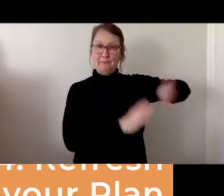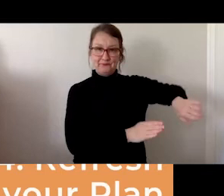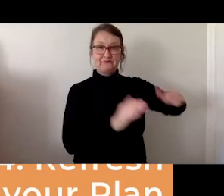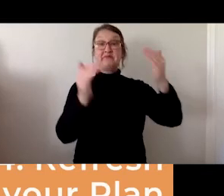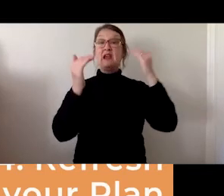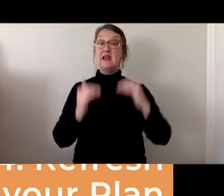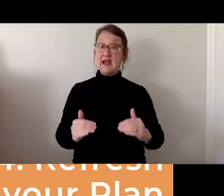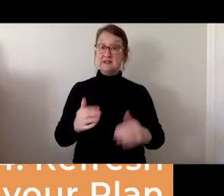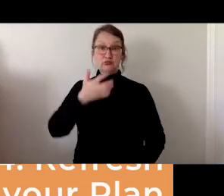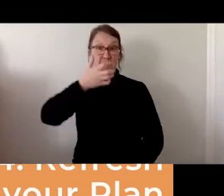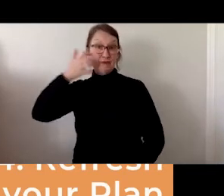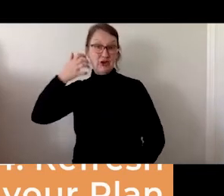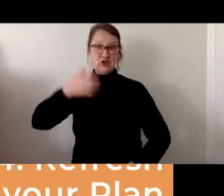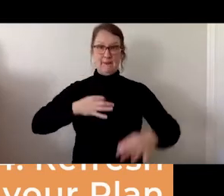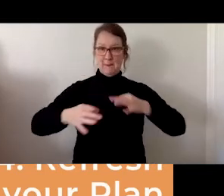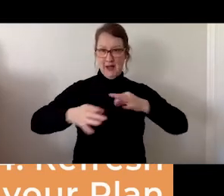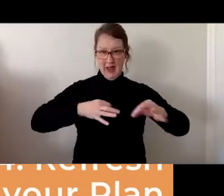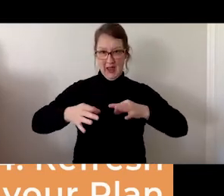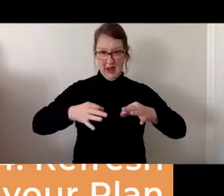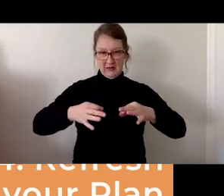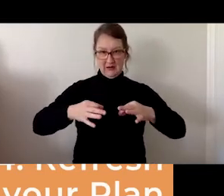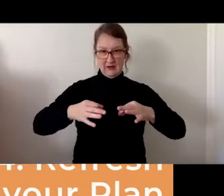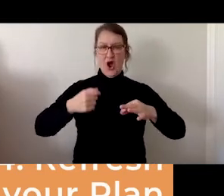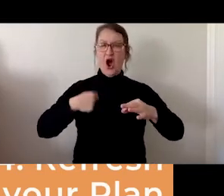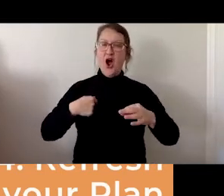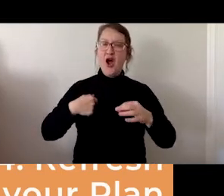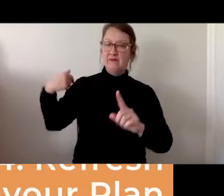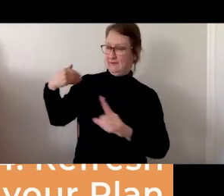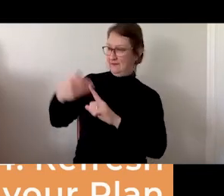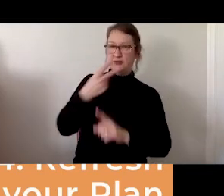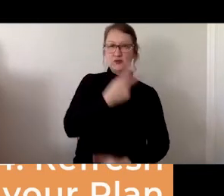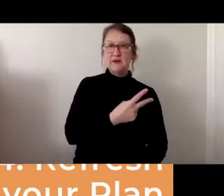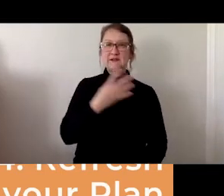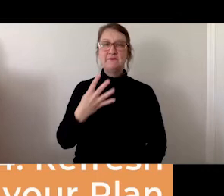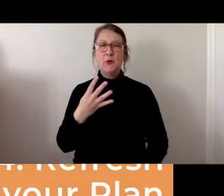It's taken me 24-odd minutes to get to this point, but I really wanted our minds to be aligned. The final 10 minutes, we're going to